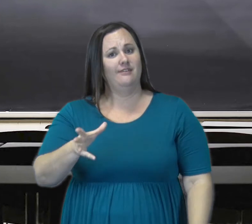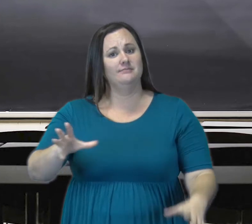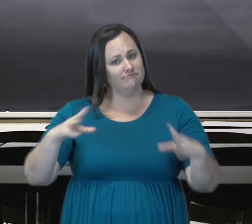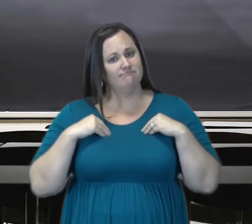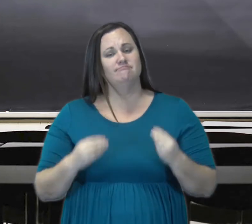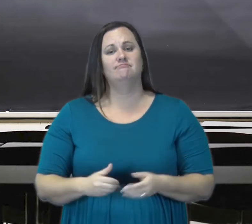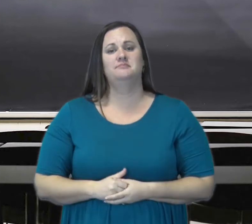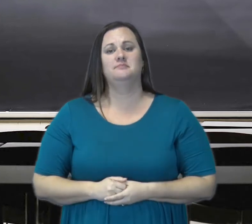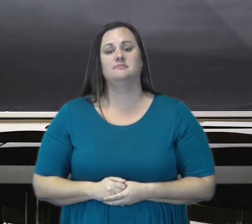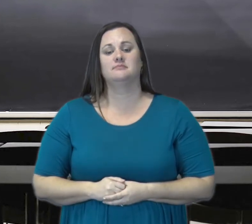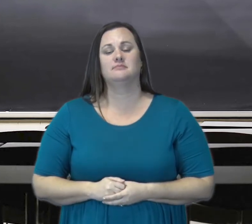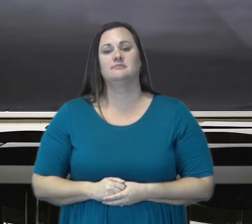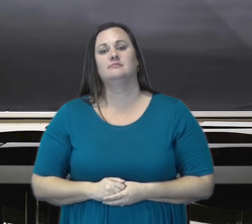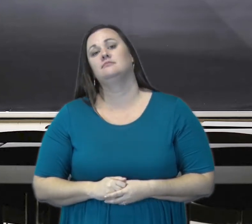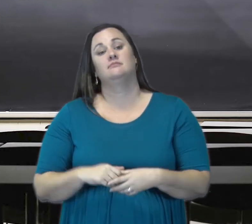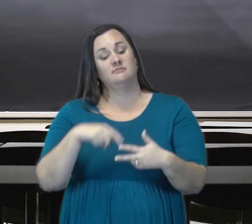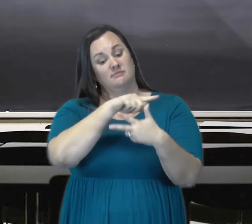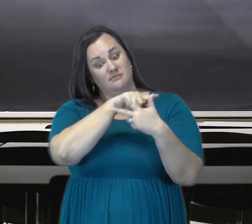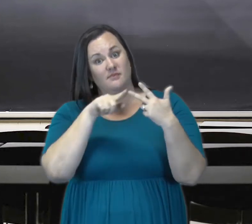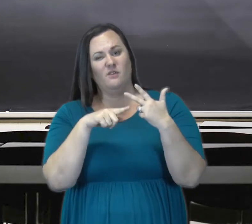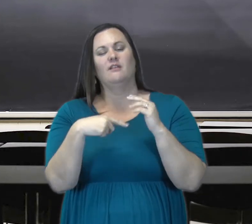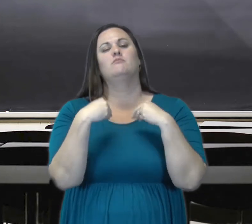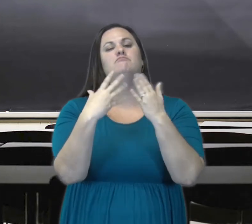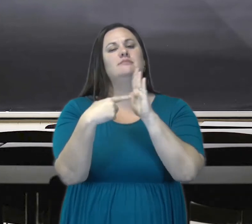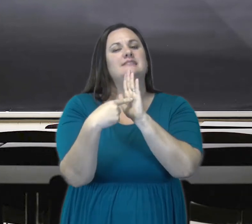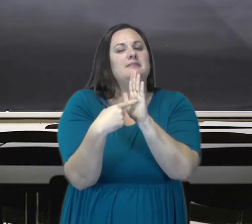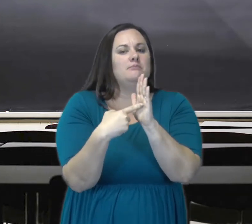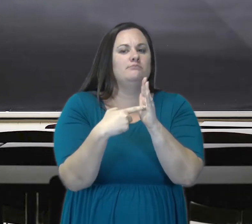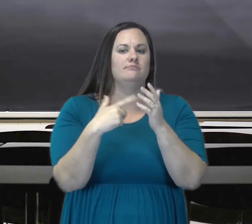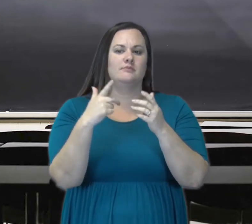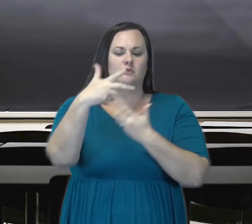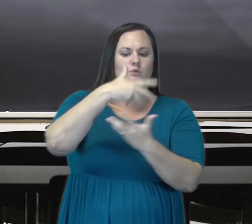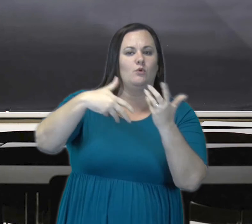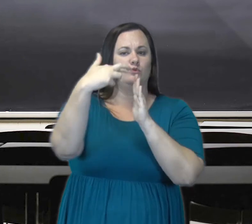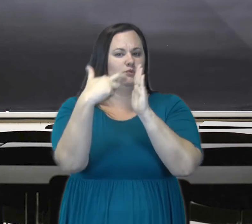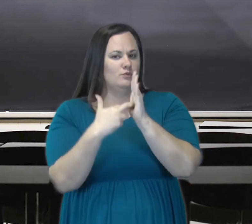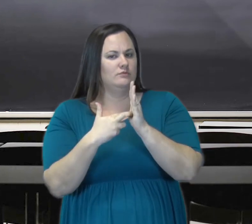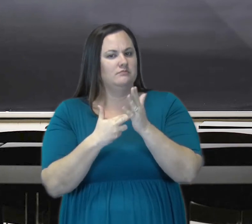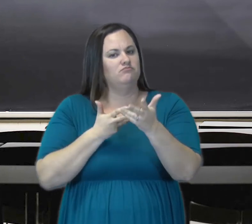on through it is fine and acceptable these three are some examples of when it